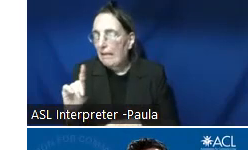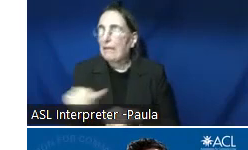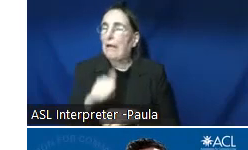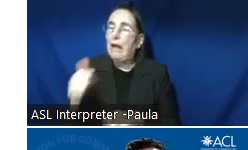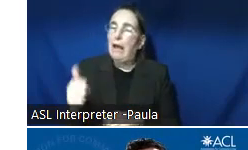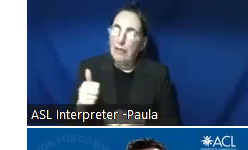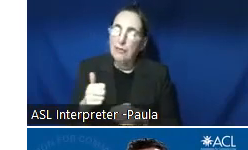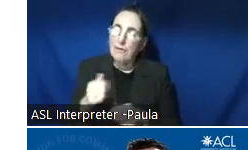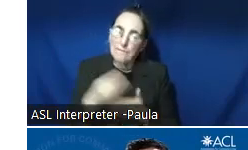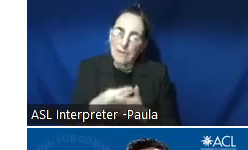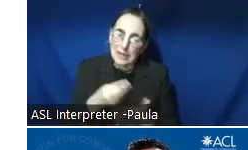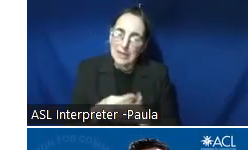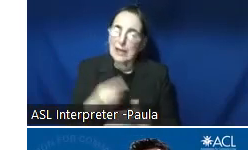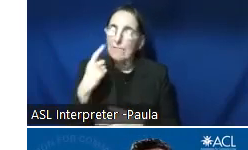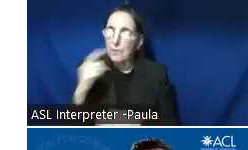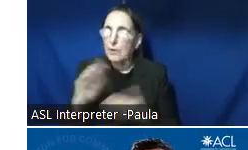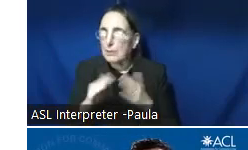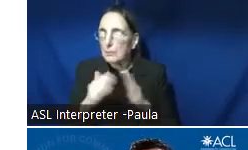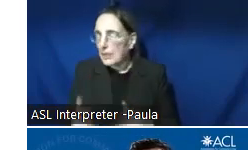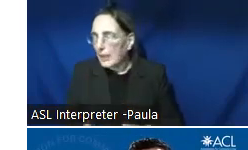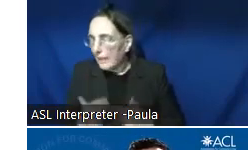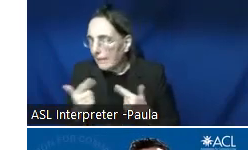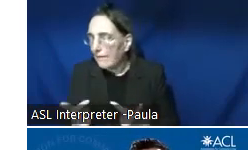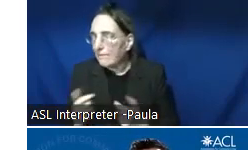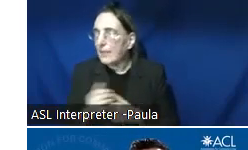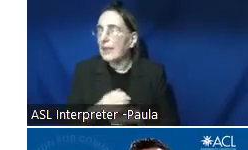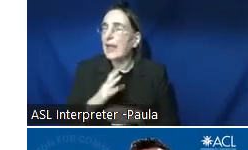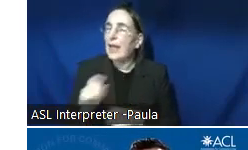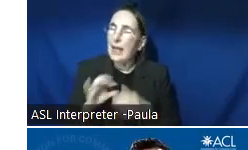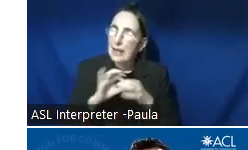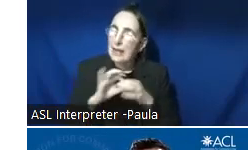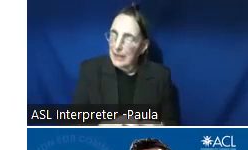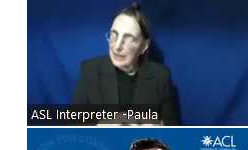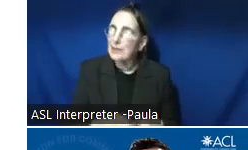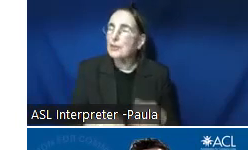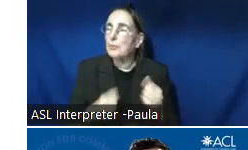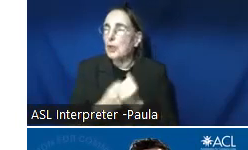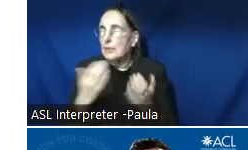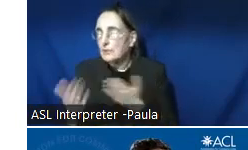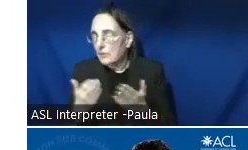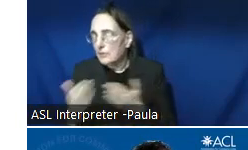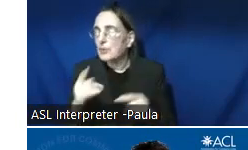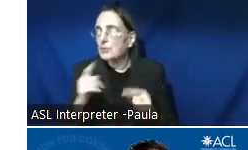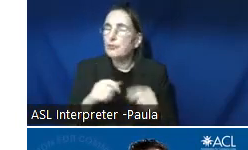link and connect people to housing resources and supportive services to create supportive housing models,